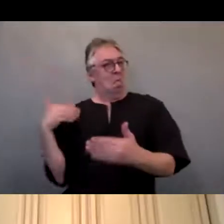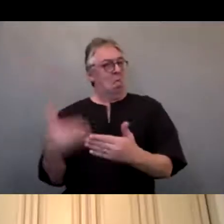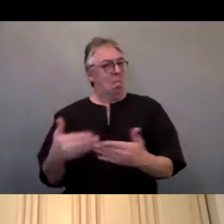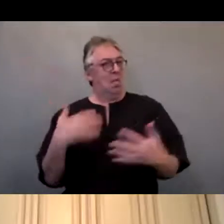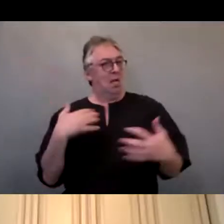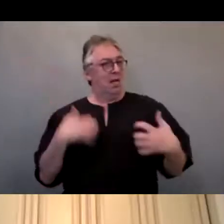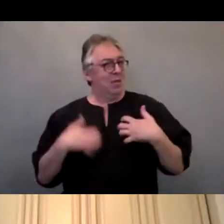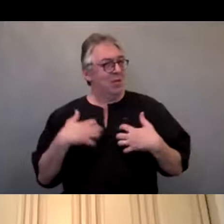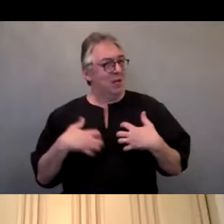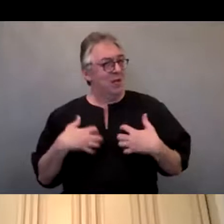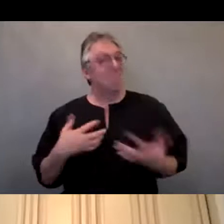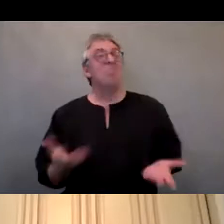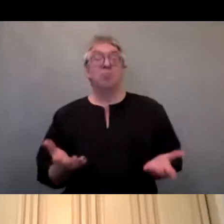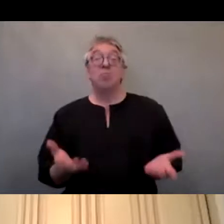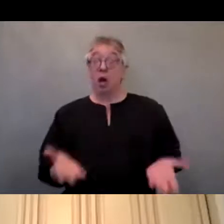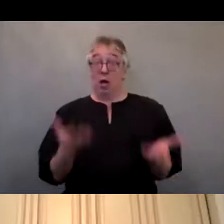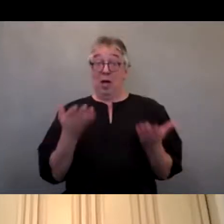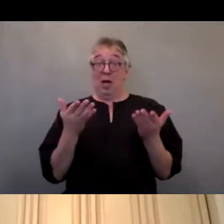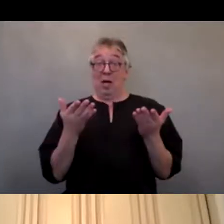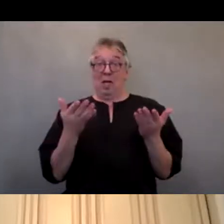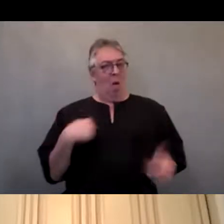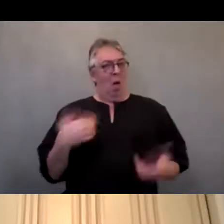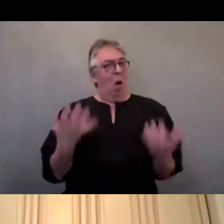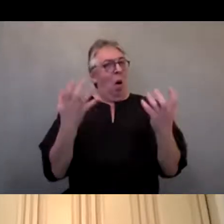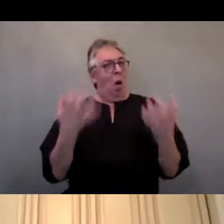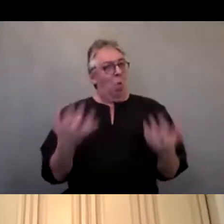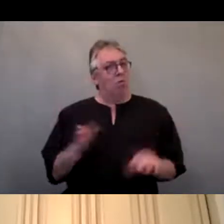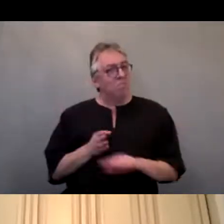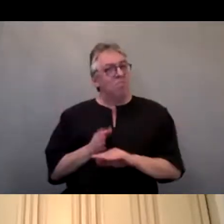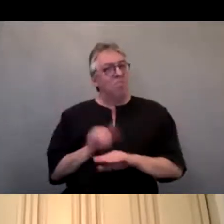you for inviting me today. It's been already very interesting